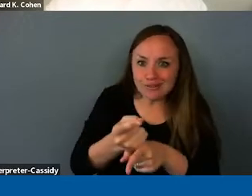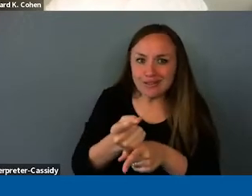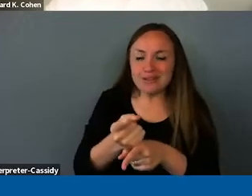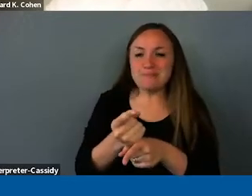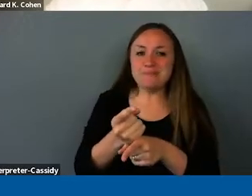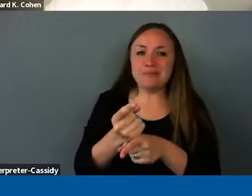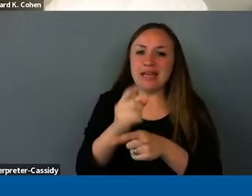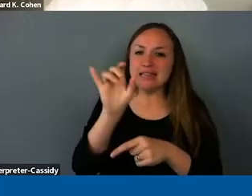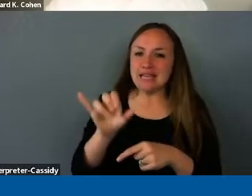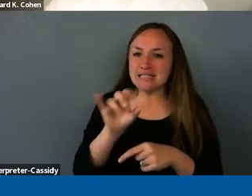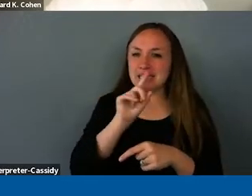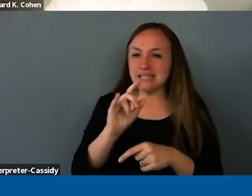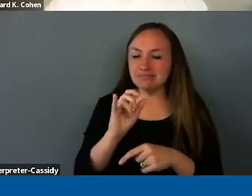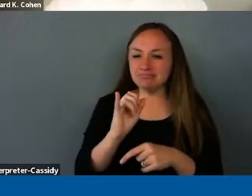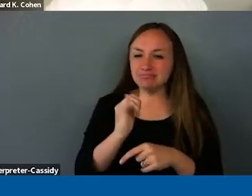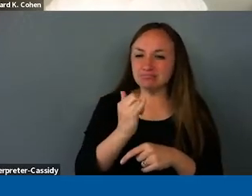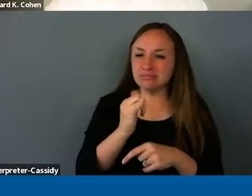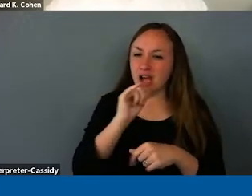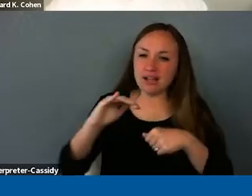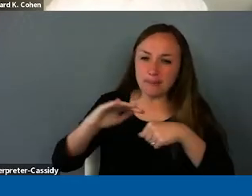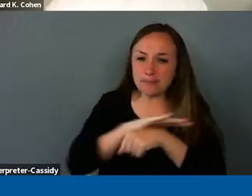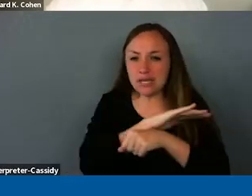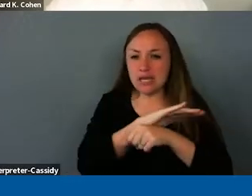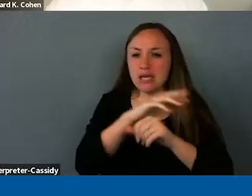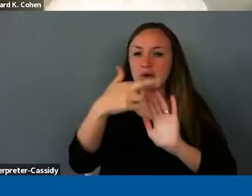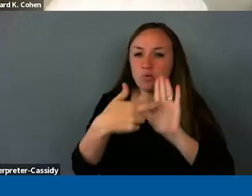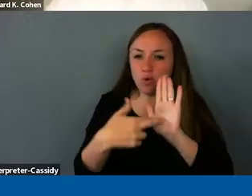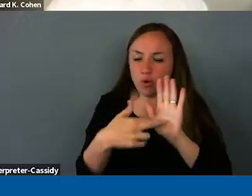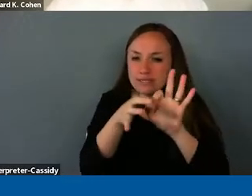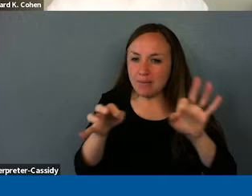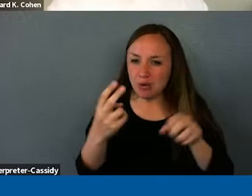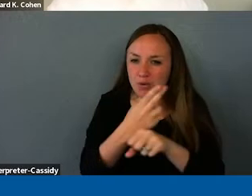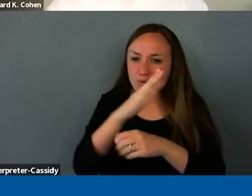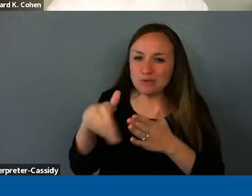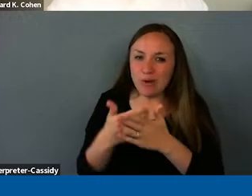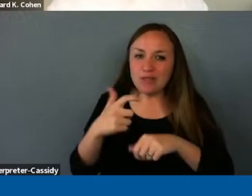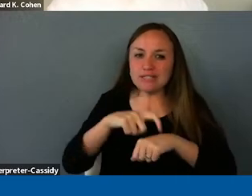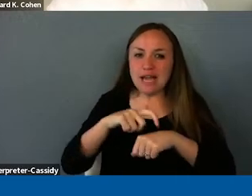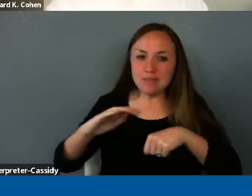This is actually an incomplete rule and statement that we use all the time. The entire rule to be aware of is,